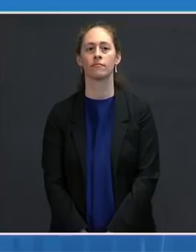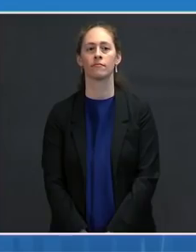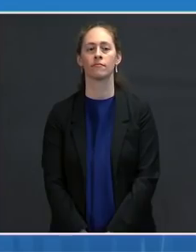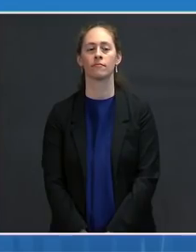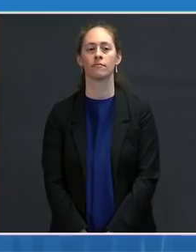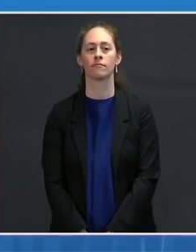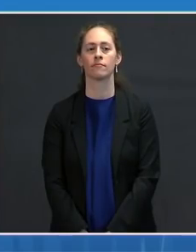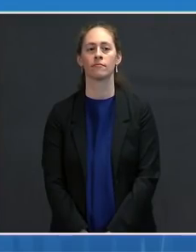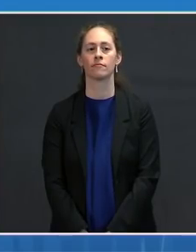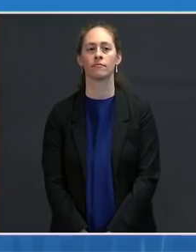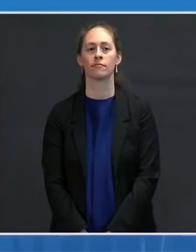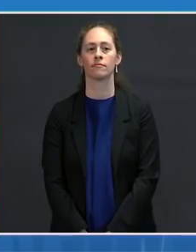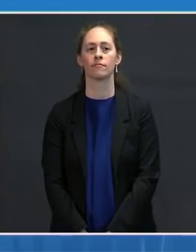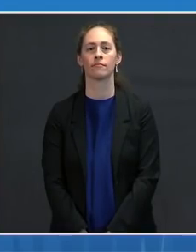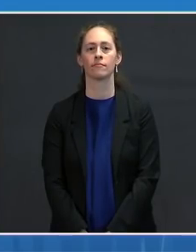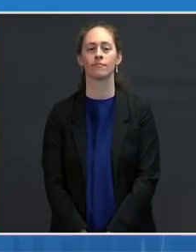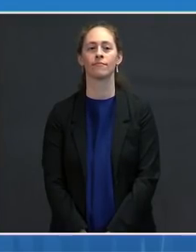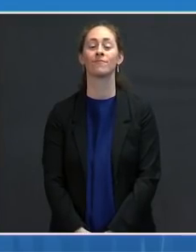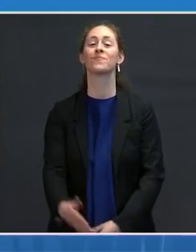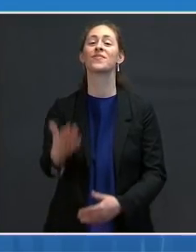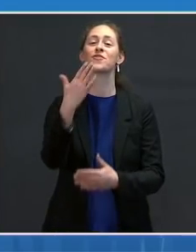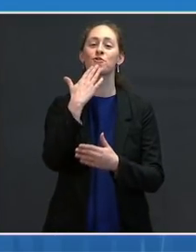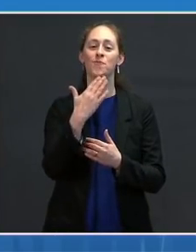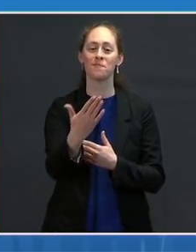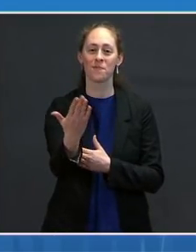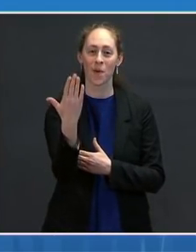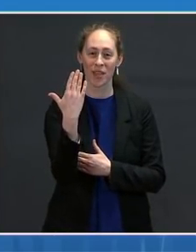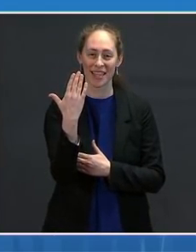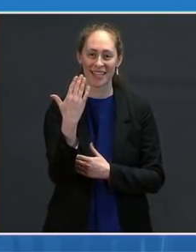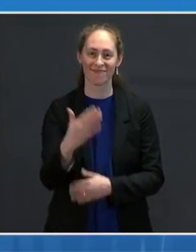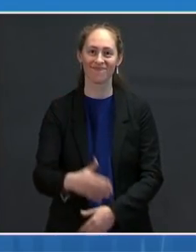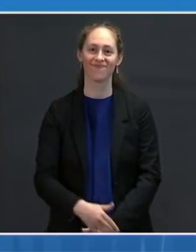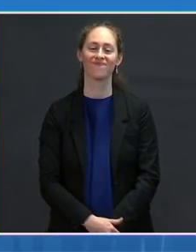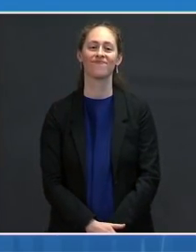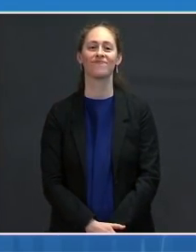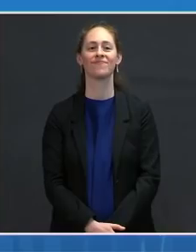Mr. Slavitt: Good morning. Thank you for joining our COVID-19 Response briefing.